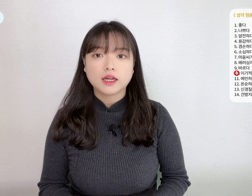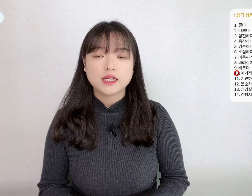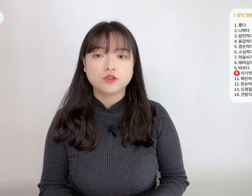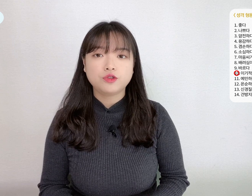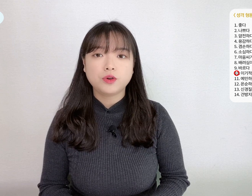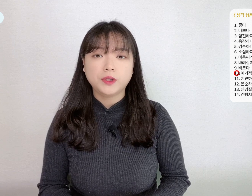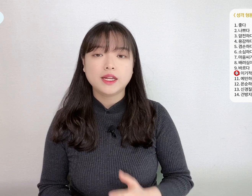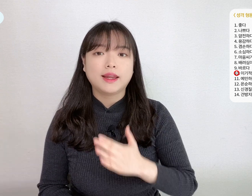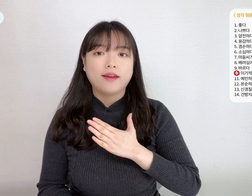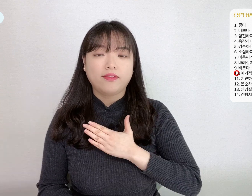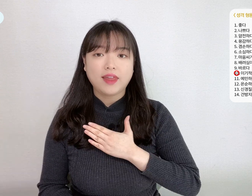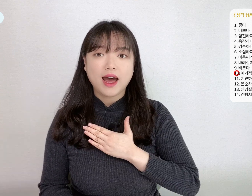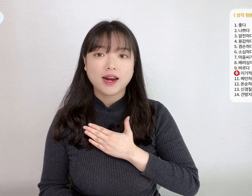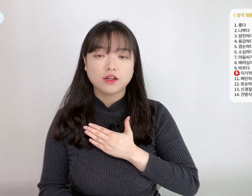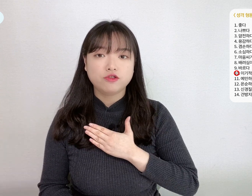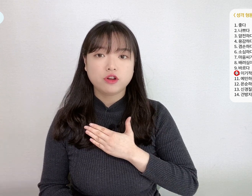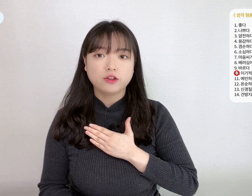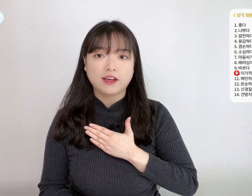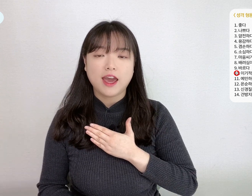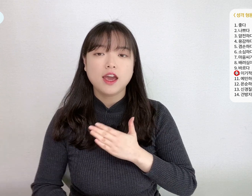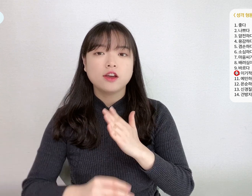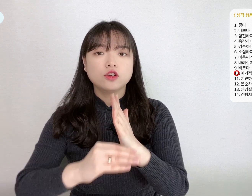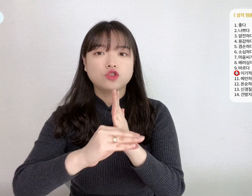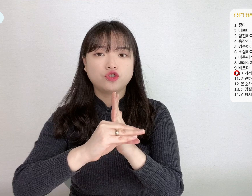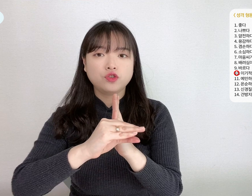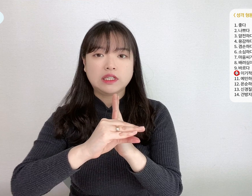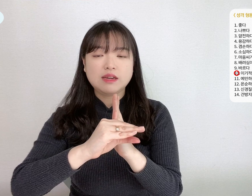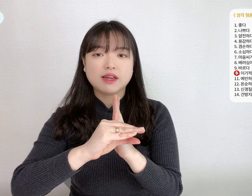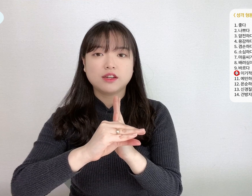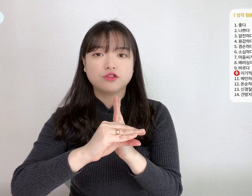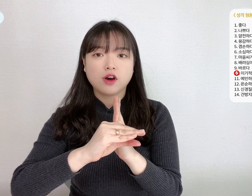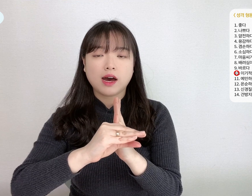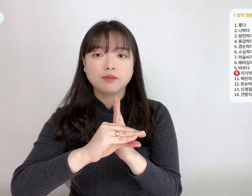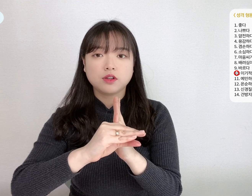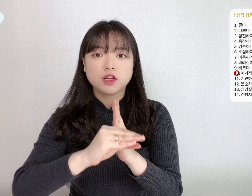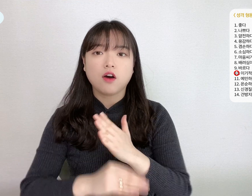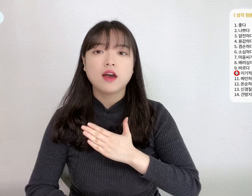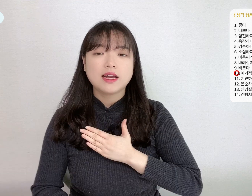So, in sign language, the sign language [I] [central] is combined to say